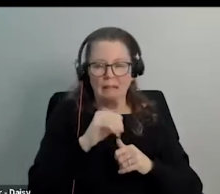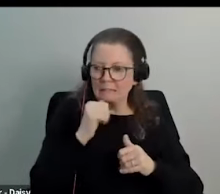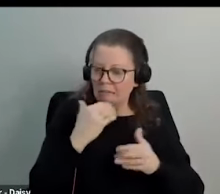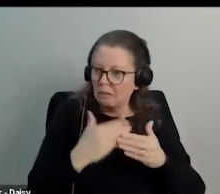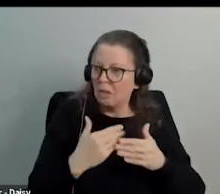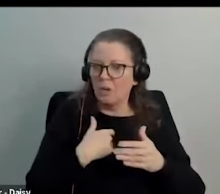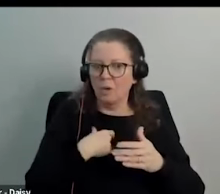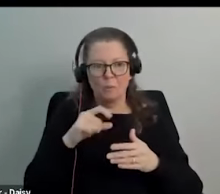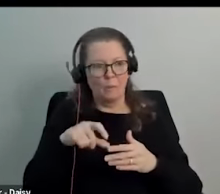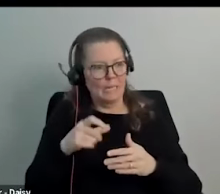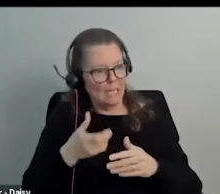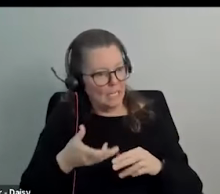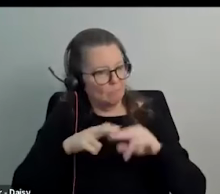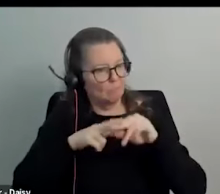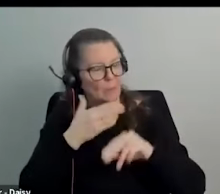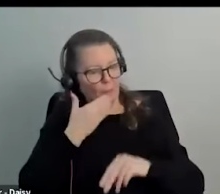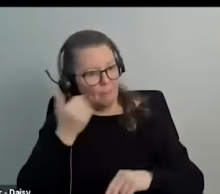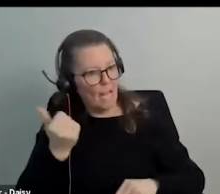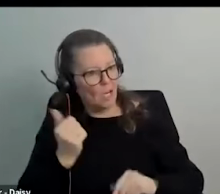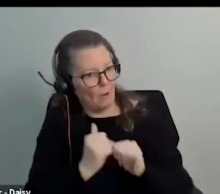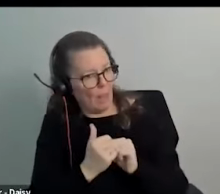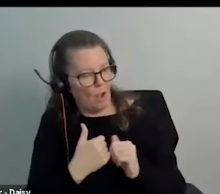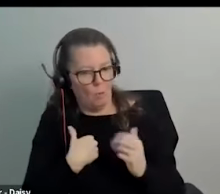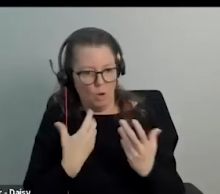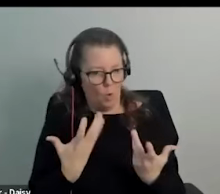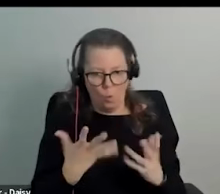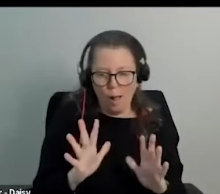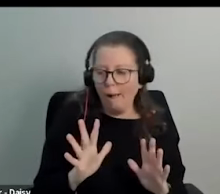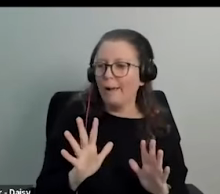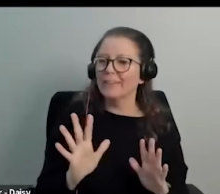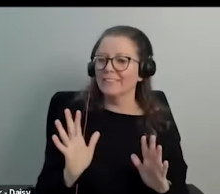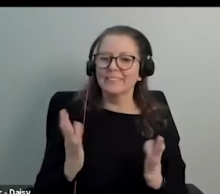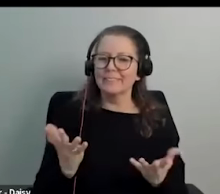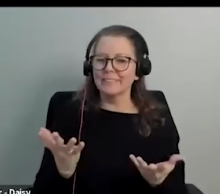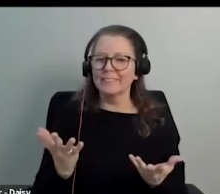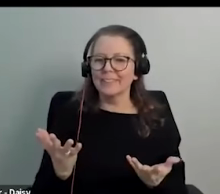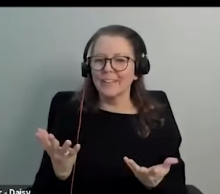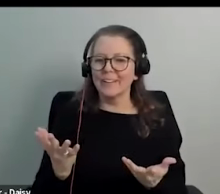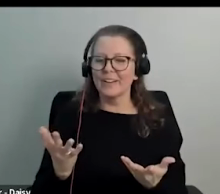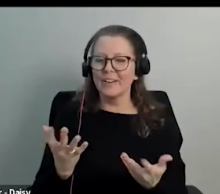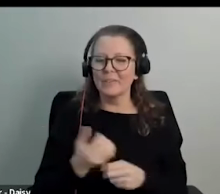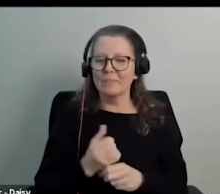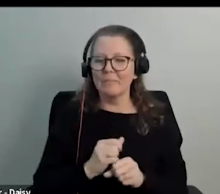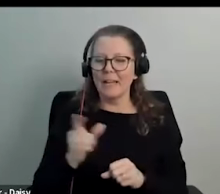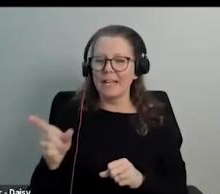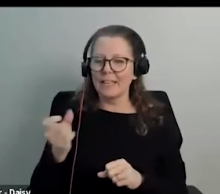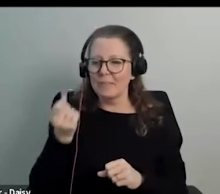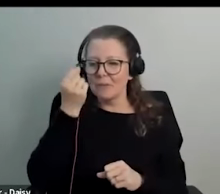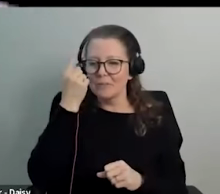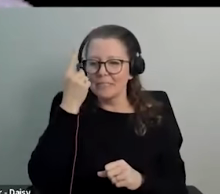and they're like, "Oh my God, how could that be?" Yeah, so think about it from both angles.